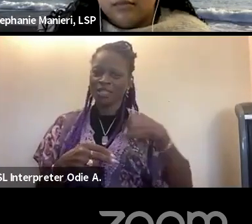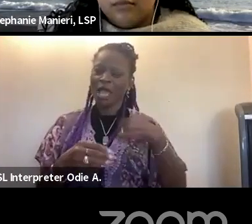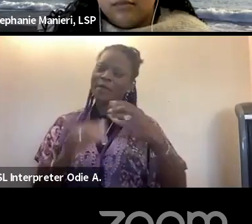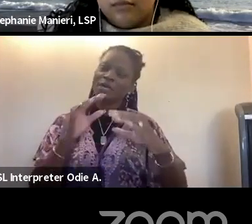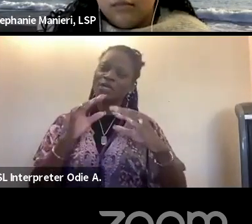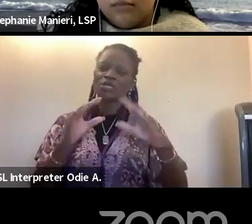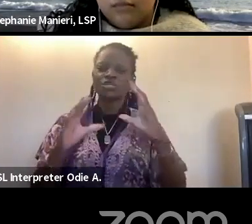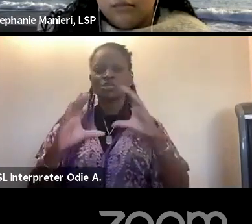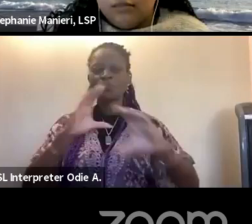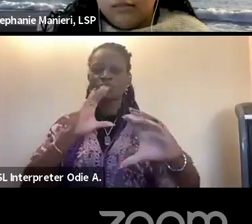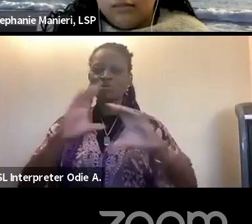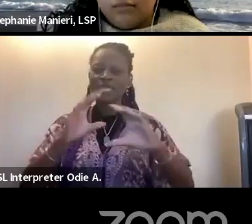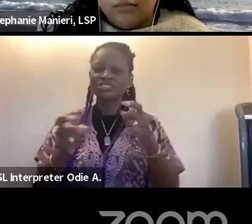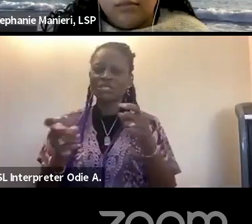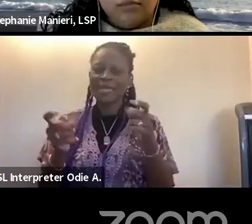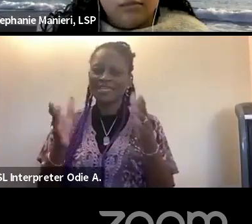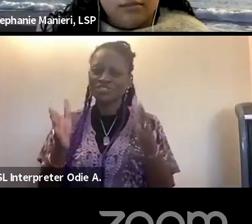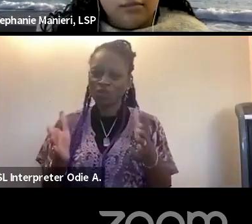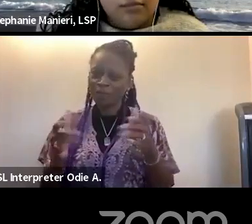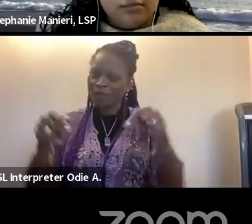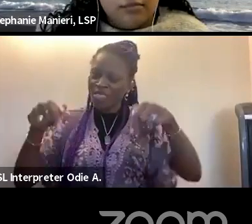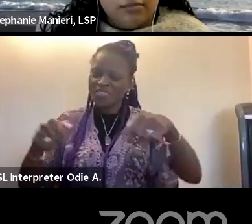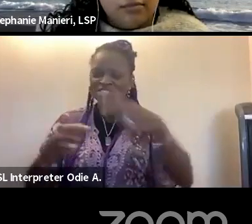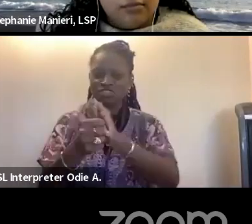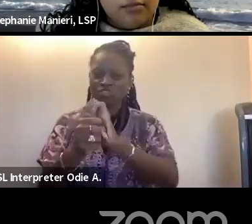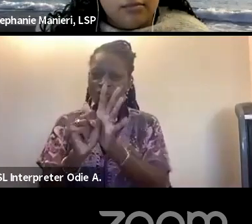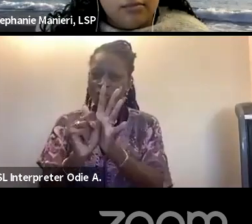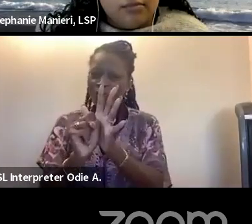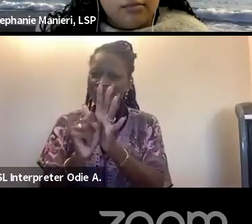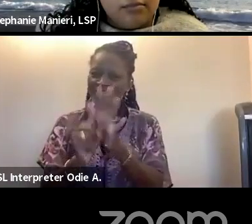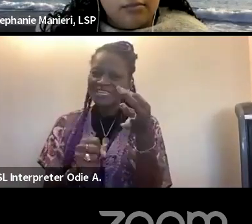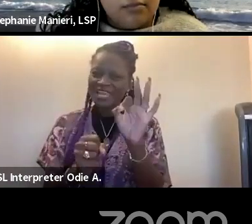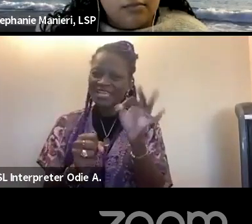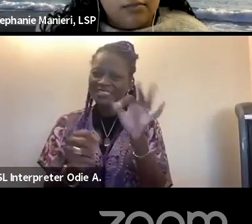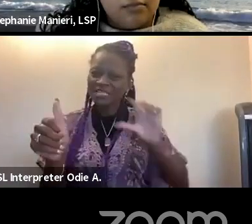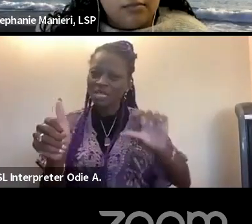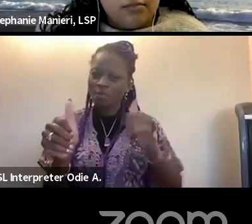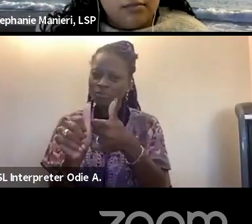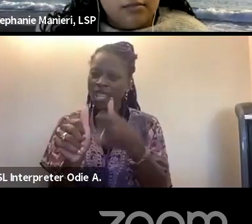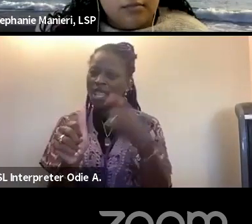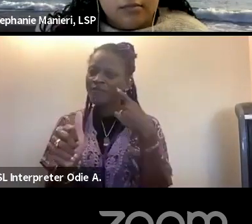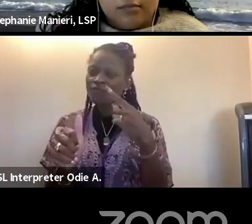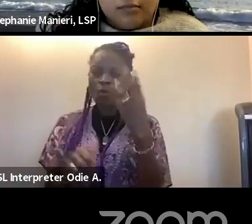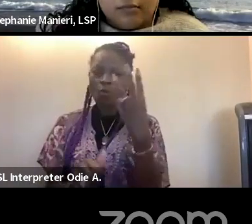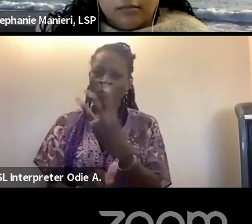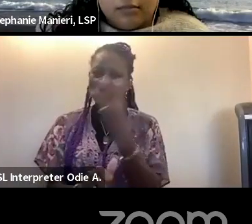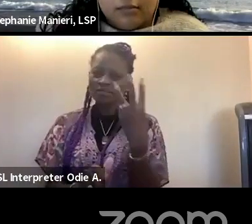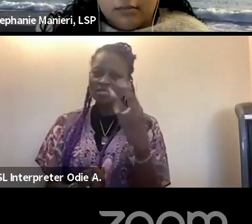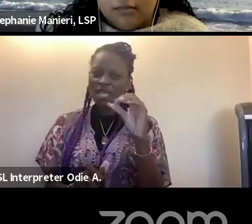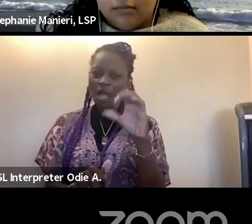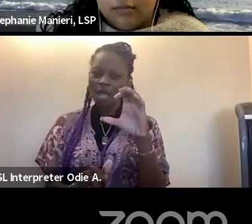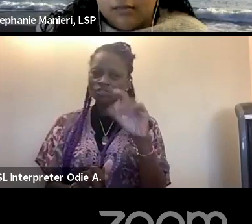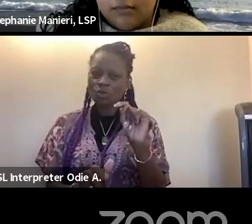and this is our COVID-19 update for Wednesday, October 20. Let's begin with a brief message from